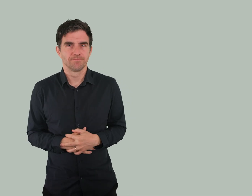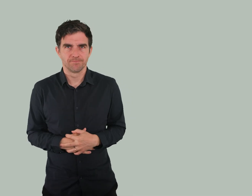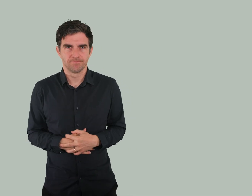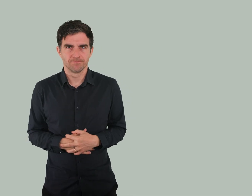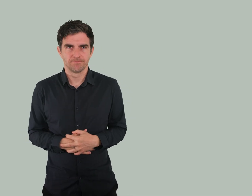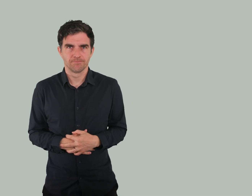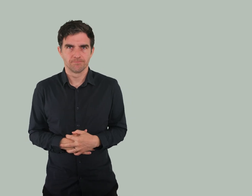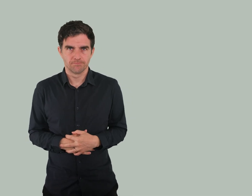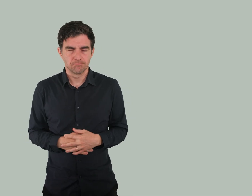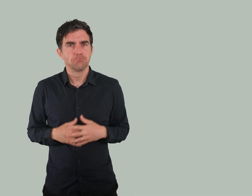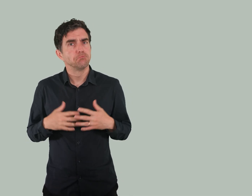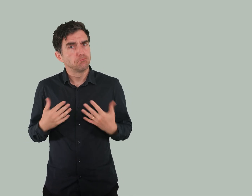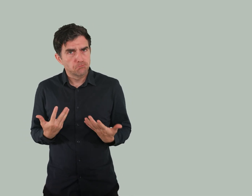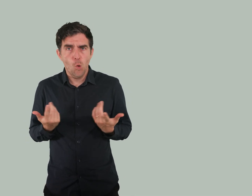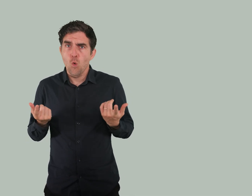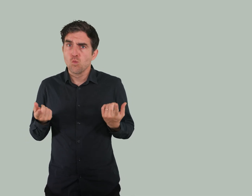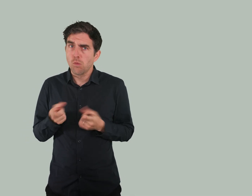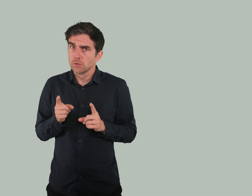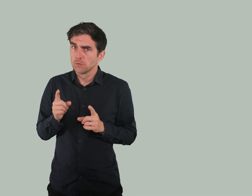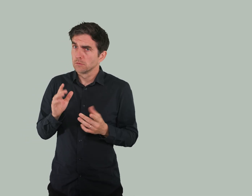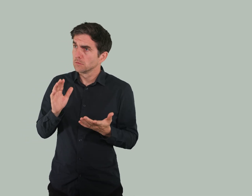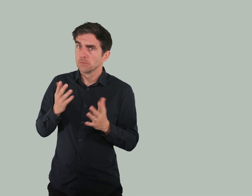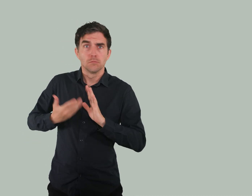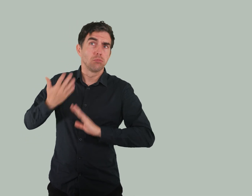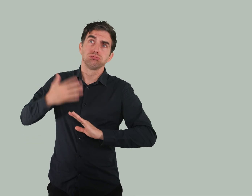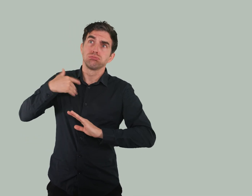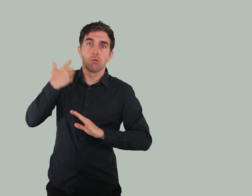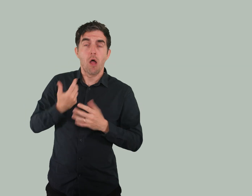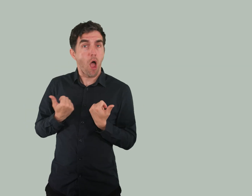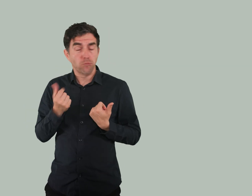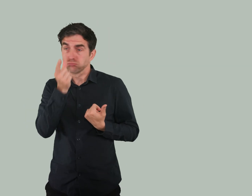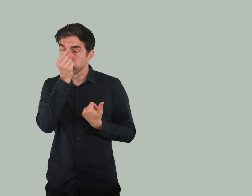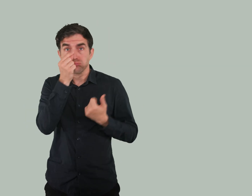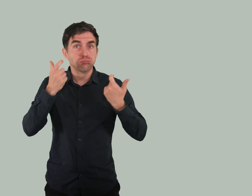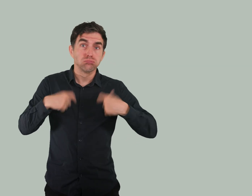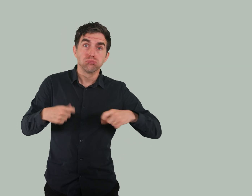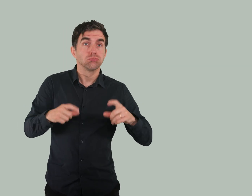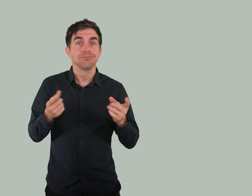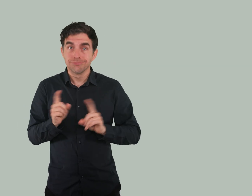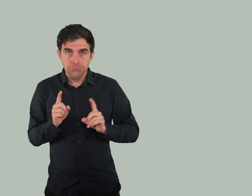225. What made this manageable in the past was that education